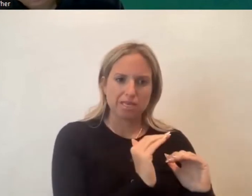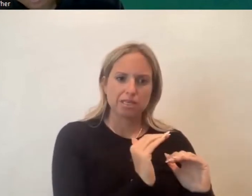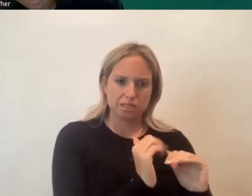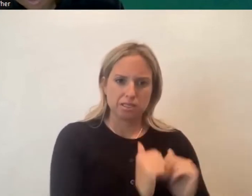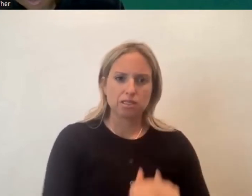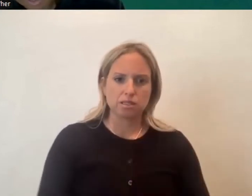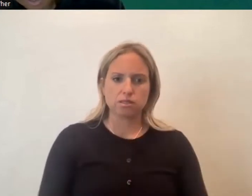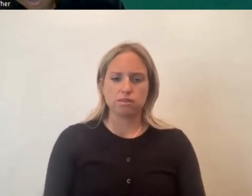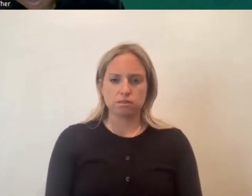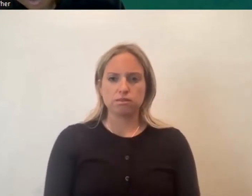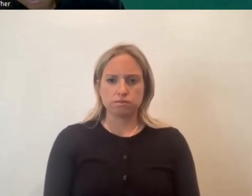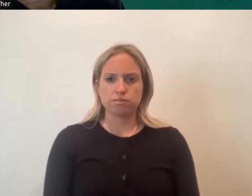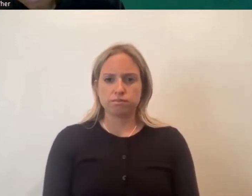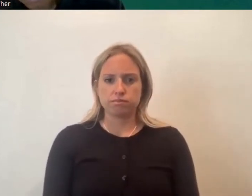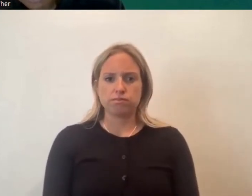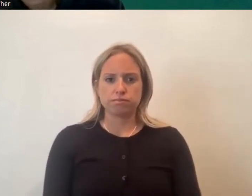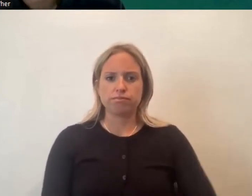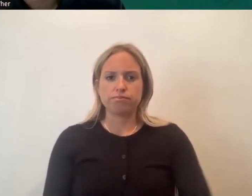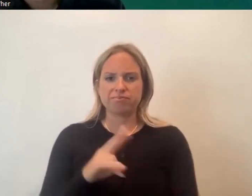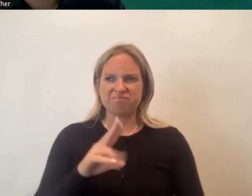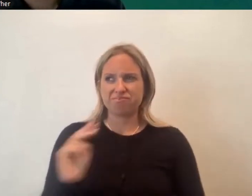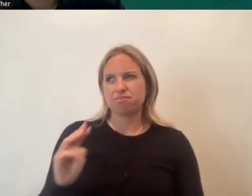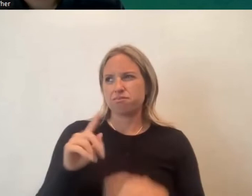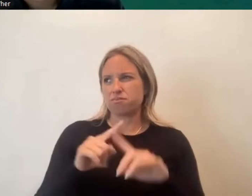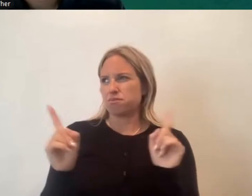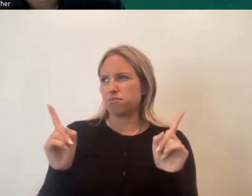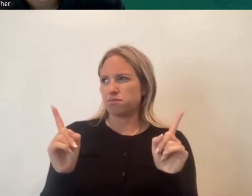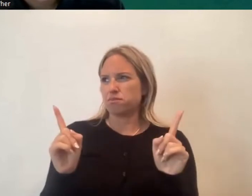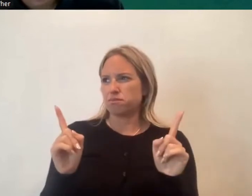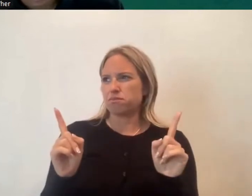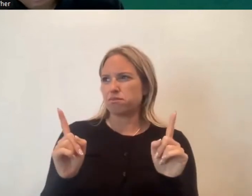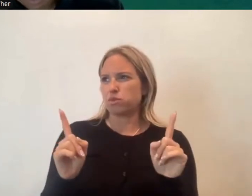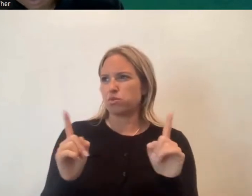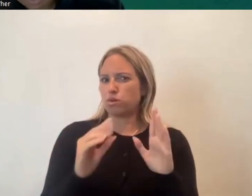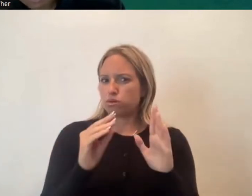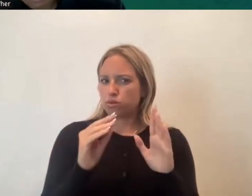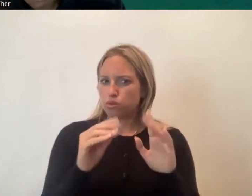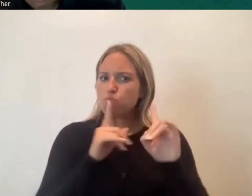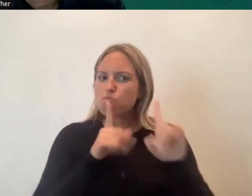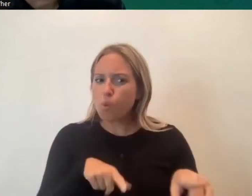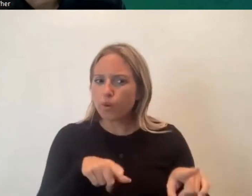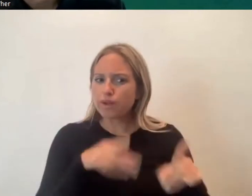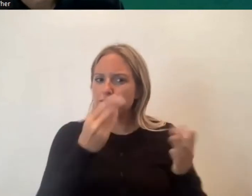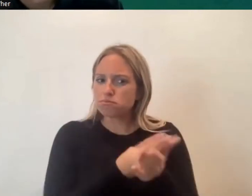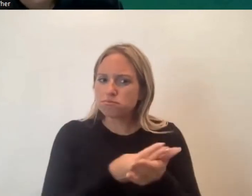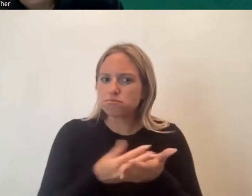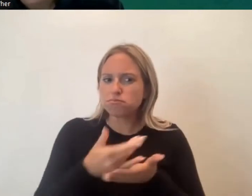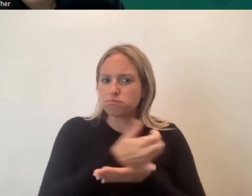Tadra: But will reporting the income or my resources,